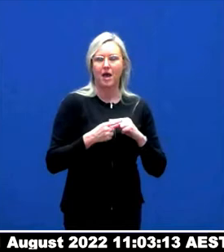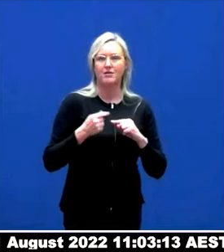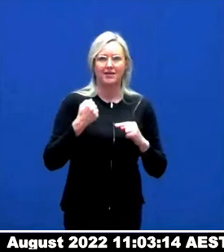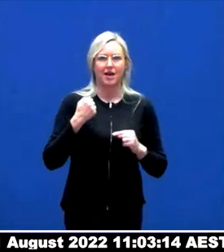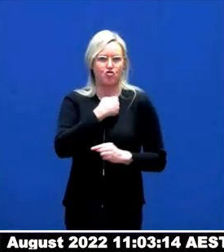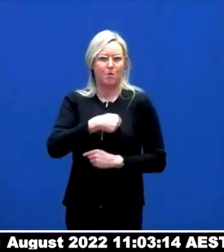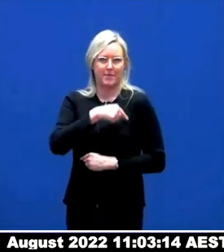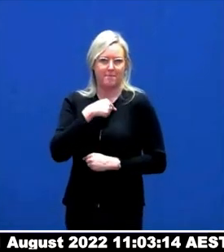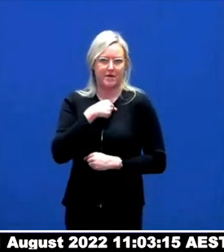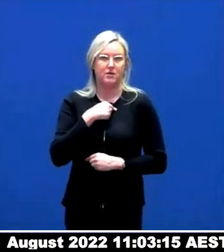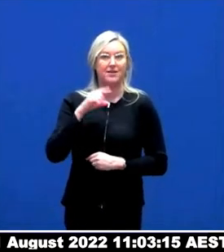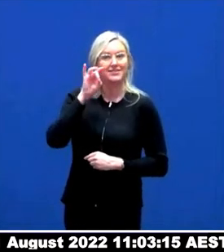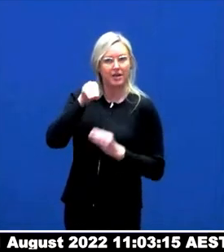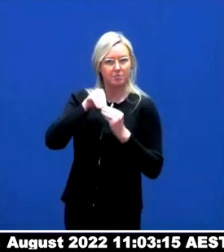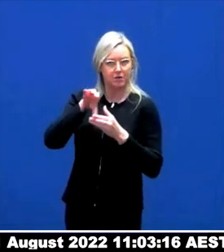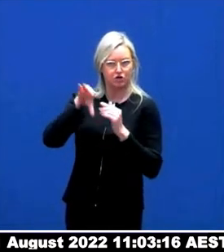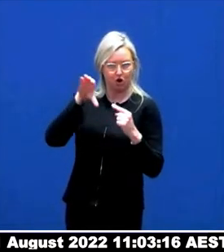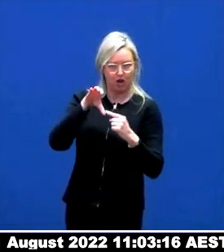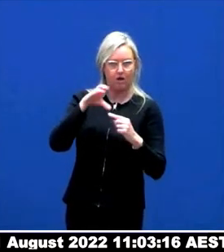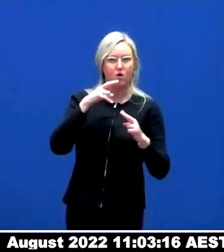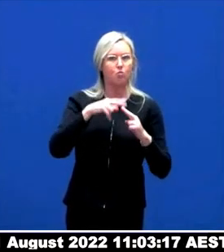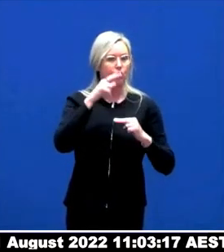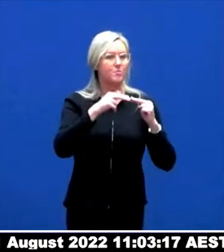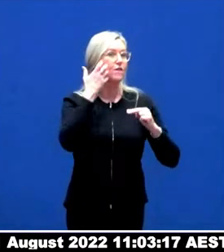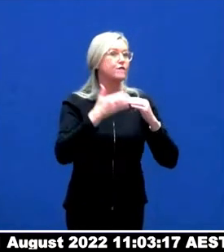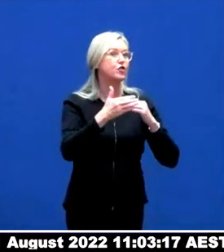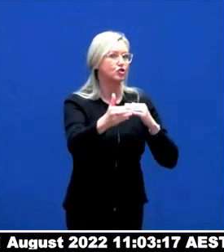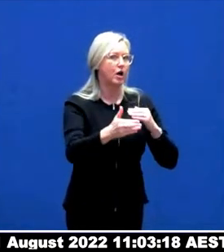financed by that fund - in other words, which will be 30,000 new dwellings - will be